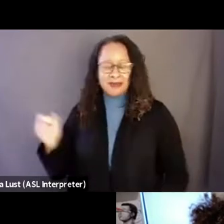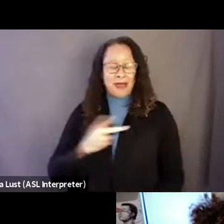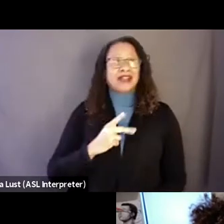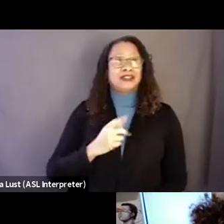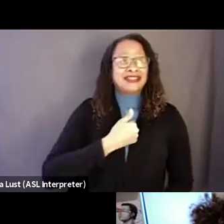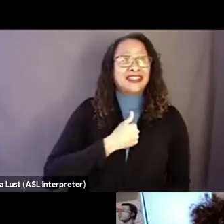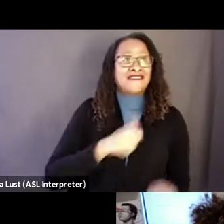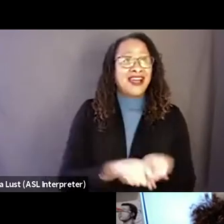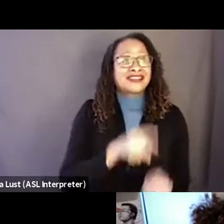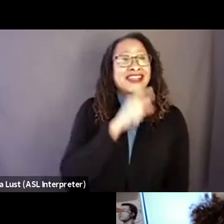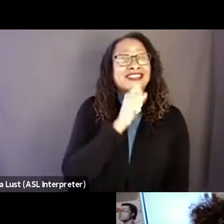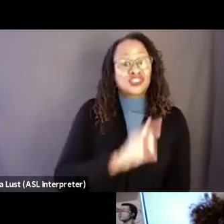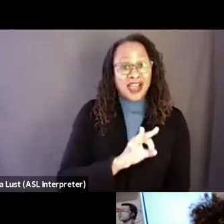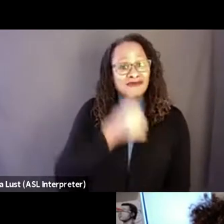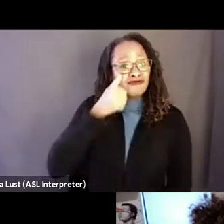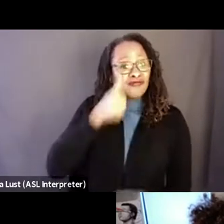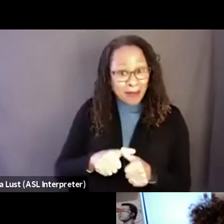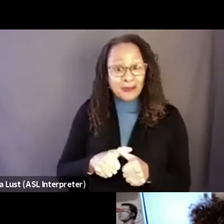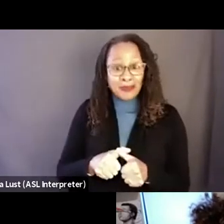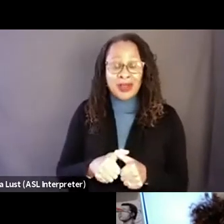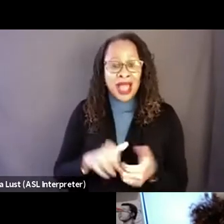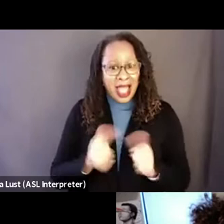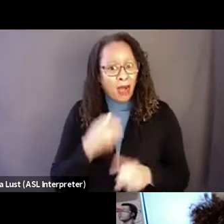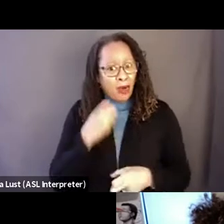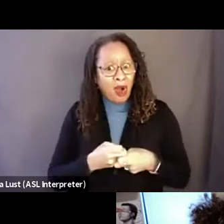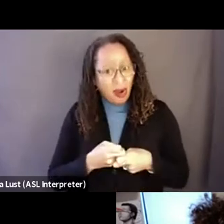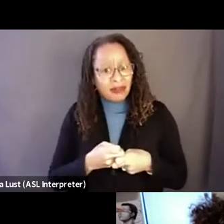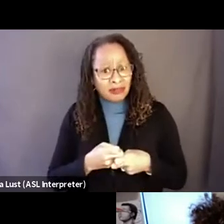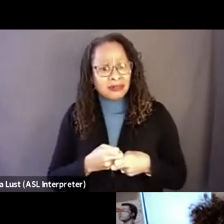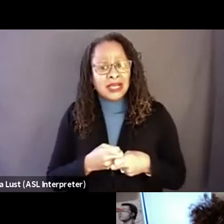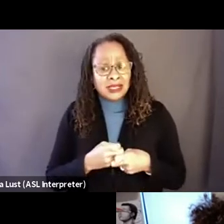remembering just how hard it was. And more than hard, I think.